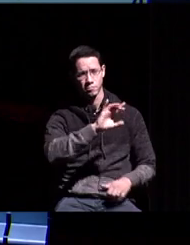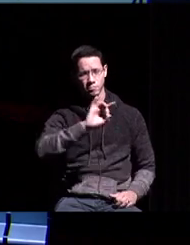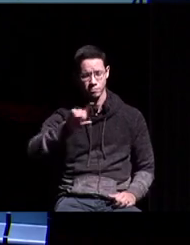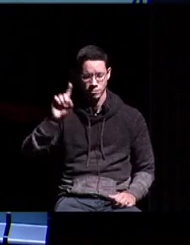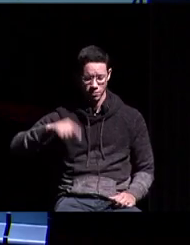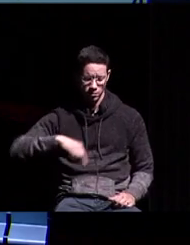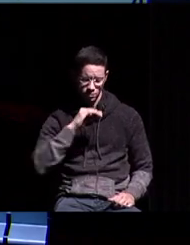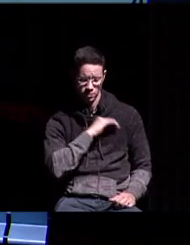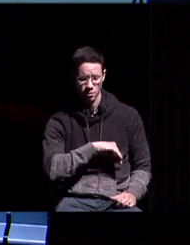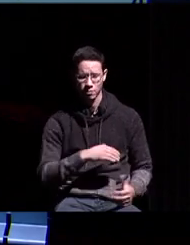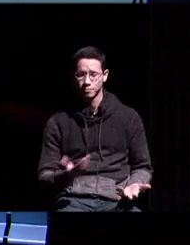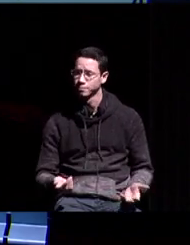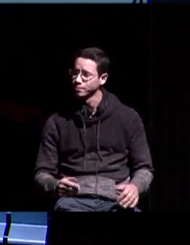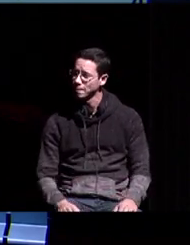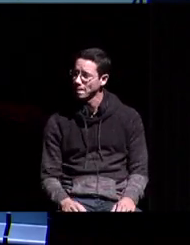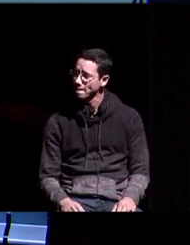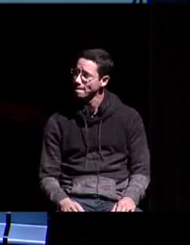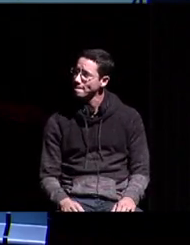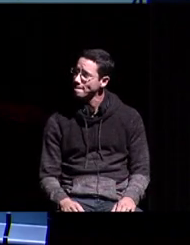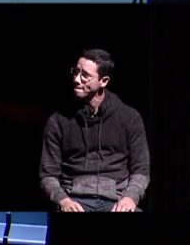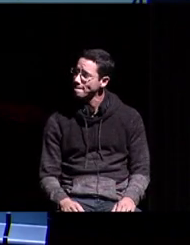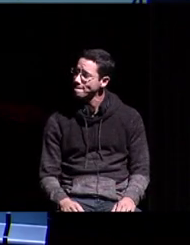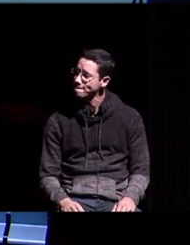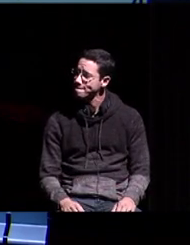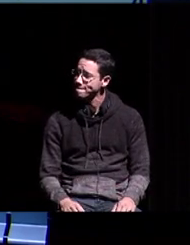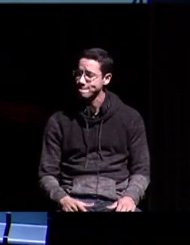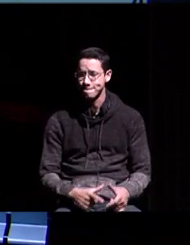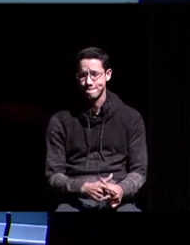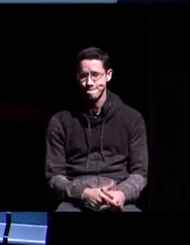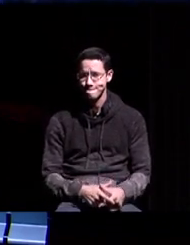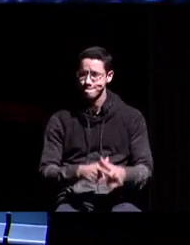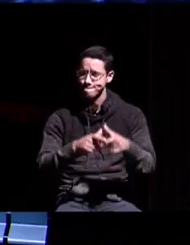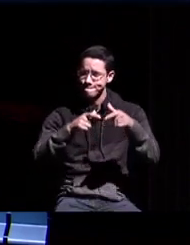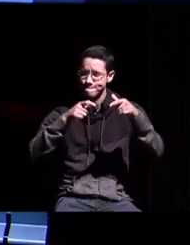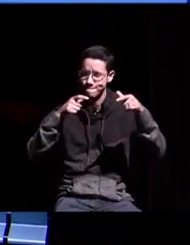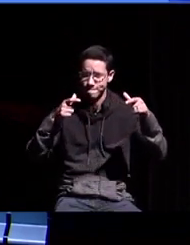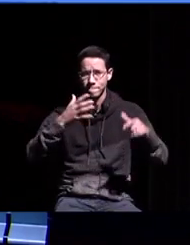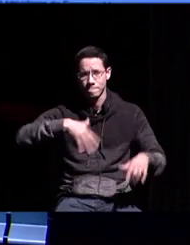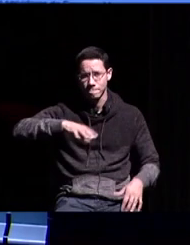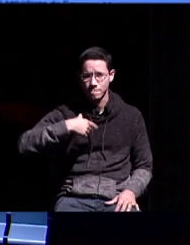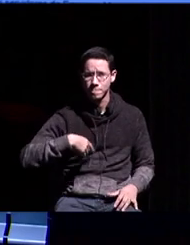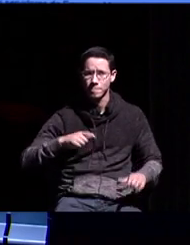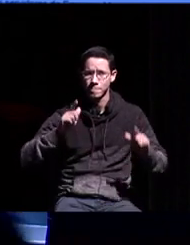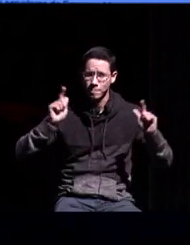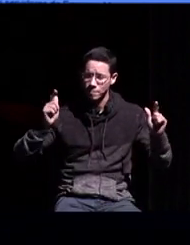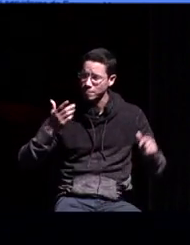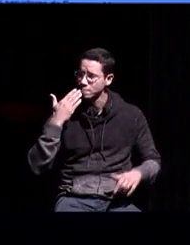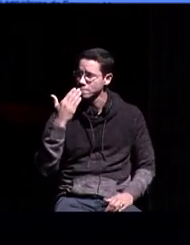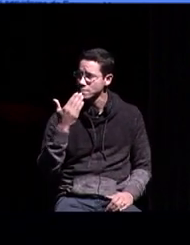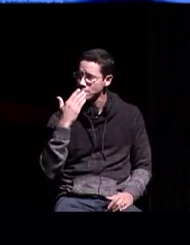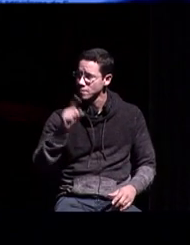So this is what the majority of them claim. I have brought the printing